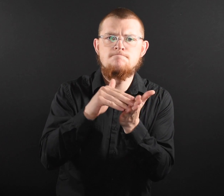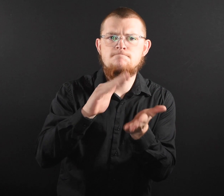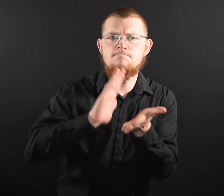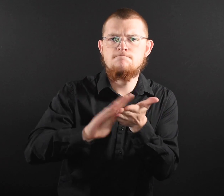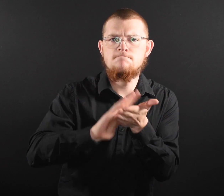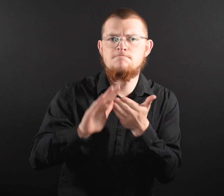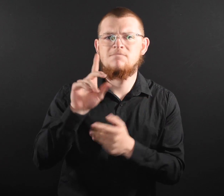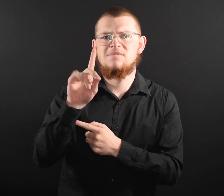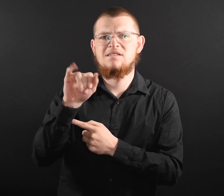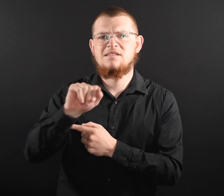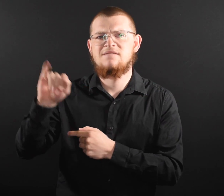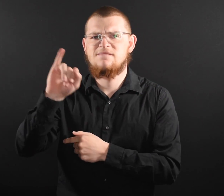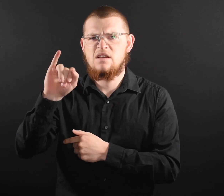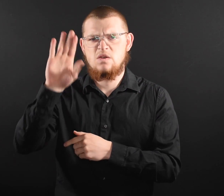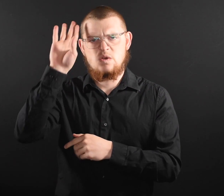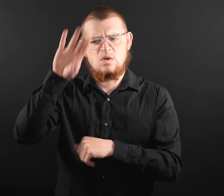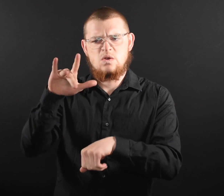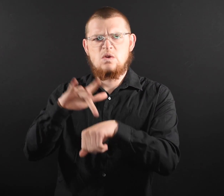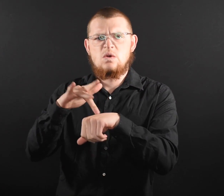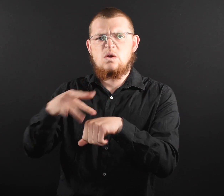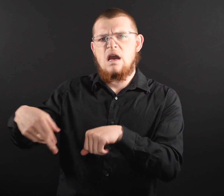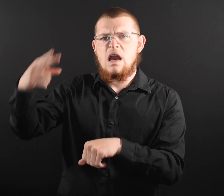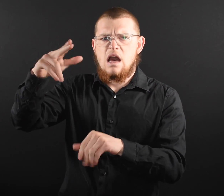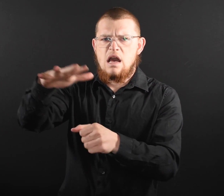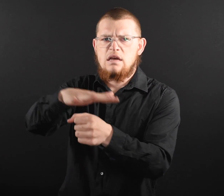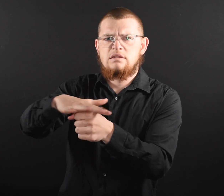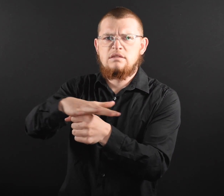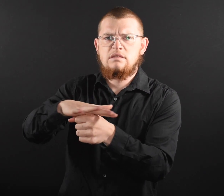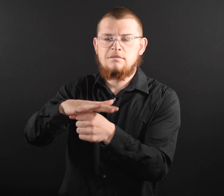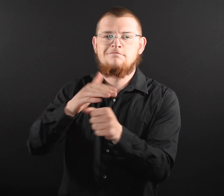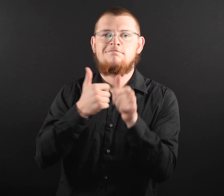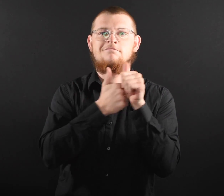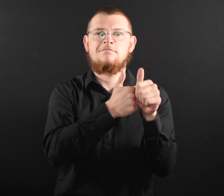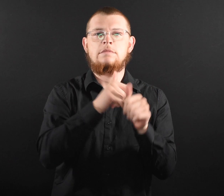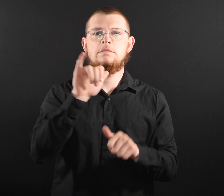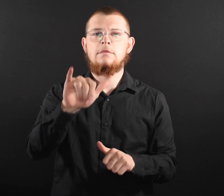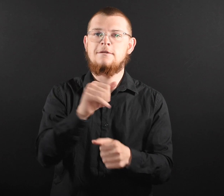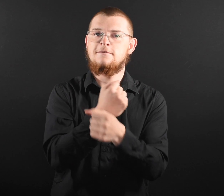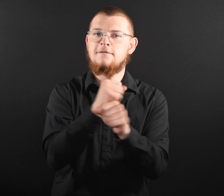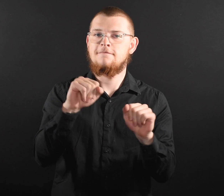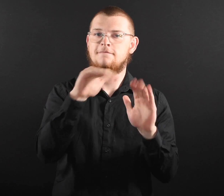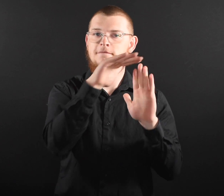high-touch surfaces according to Stay Safe Guidance for Restaurants and Bars